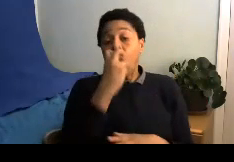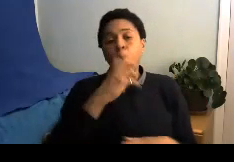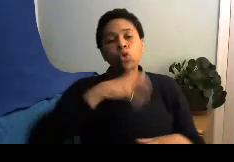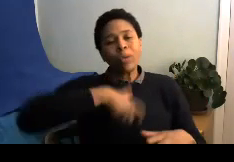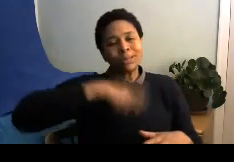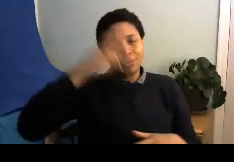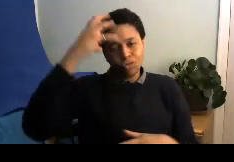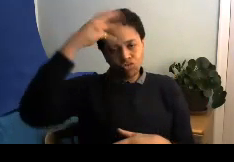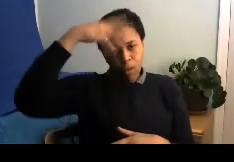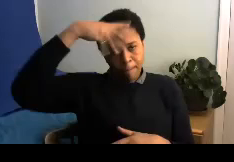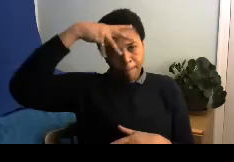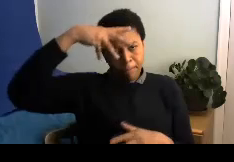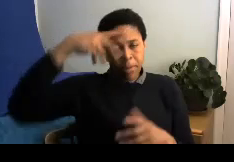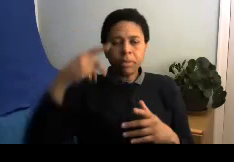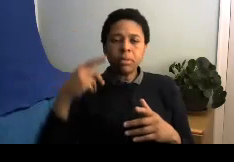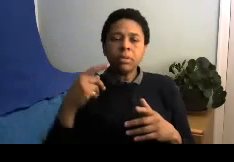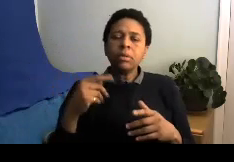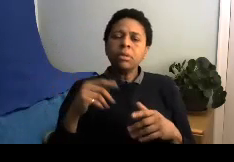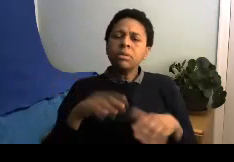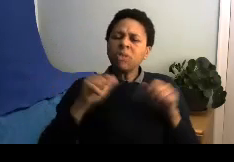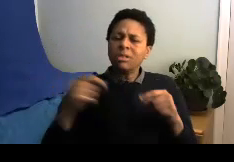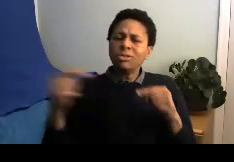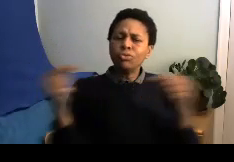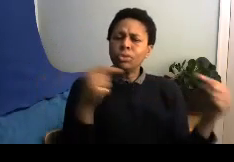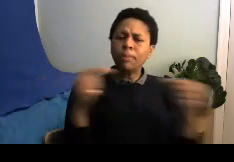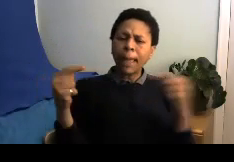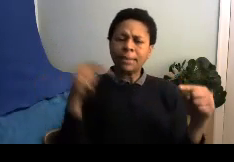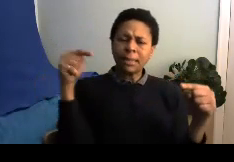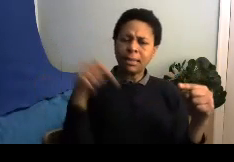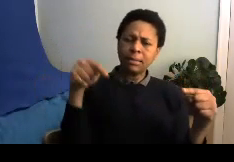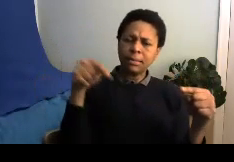sort of put that into into debate, because, you know, one